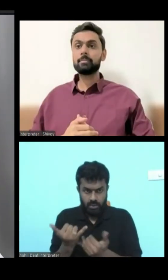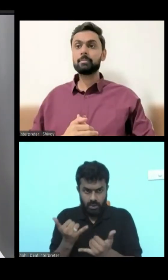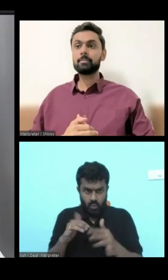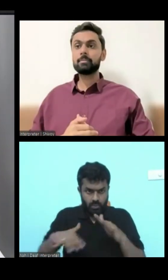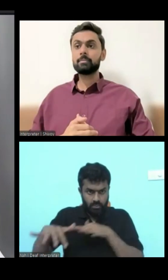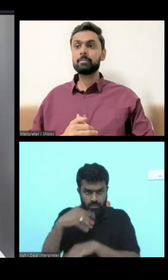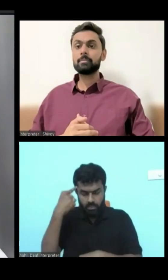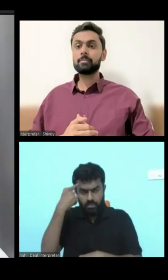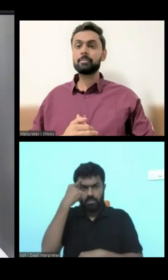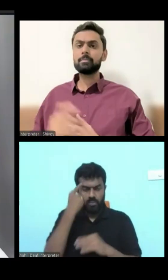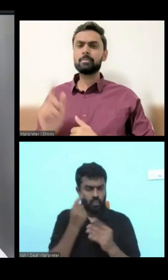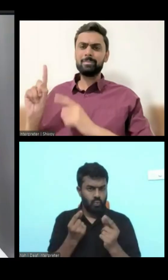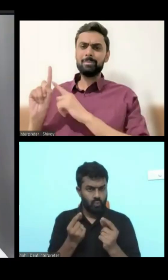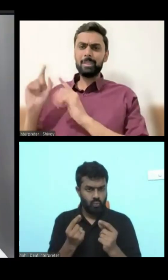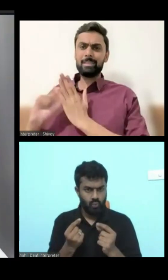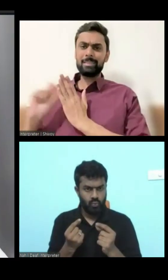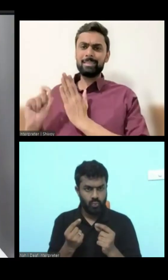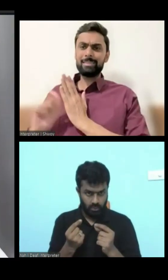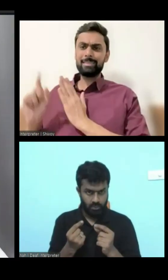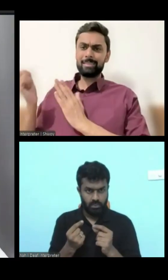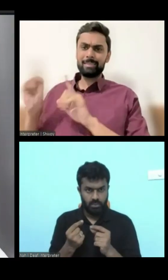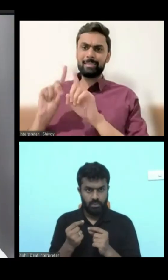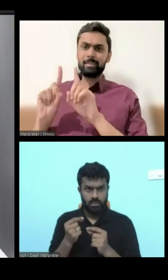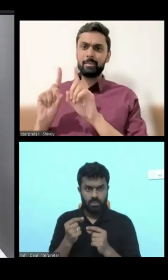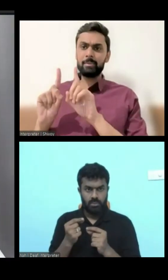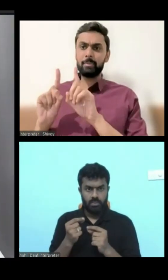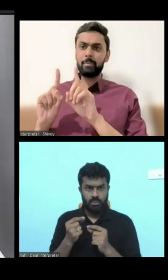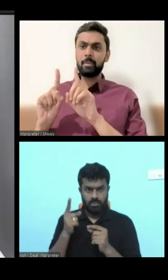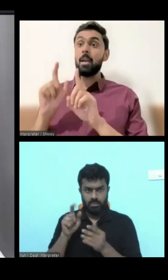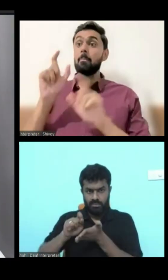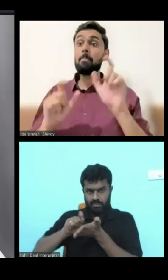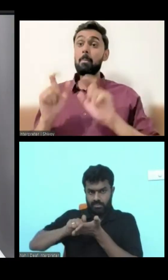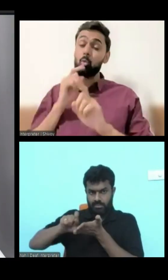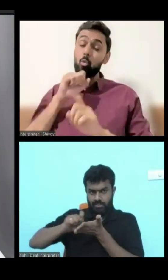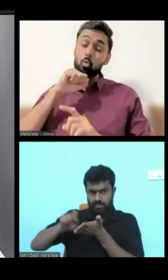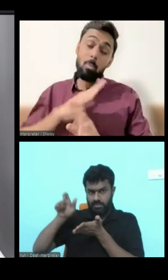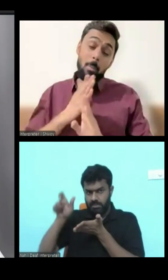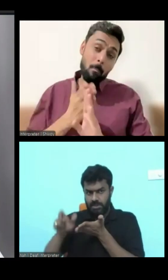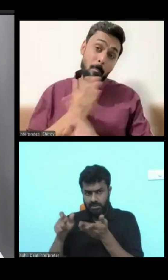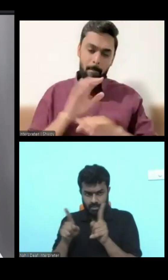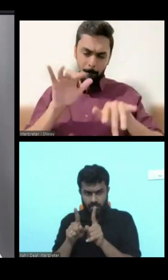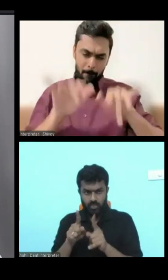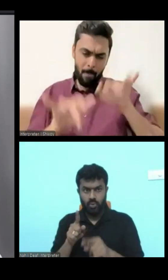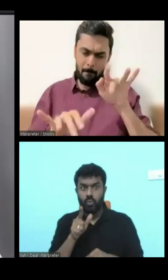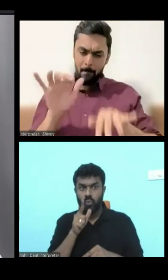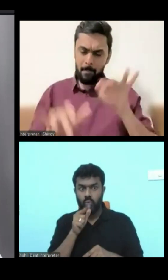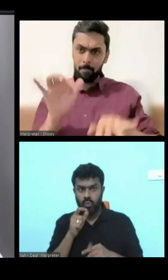a mixed bag. So if students are taught touch typing at an early age, or are given entry into digital literacy at